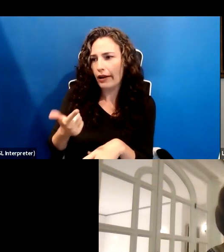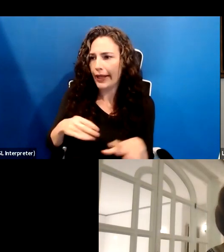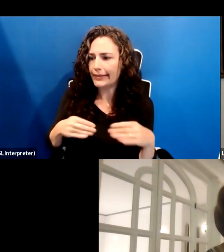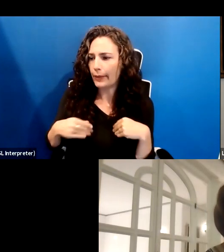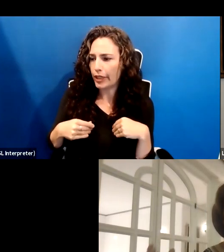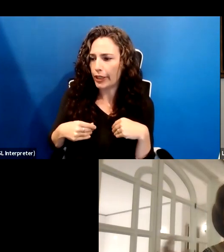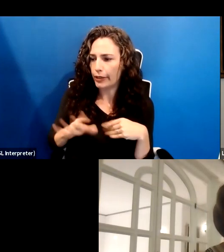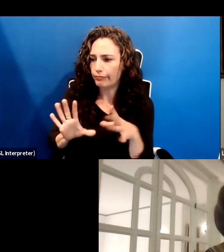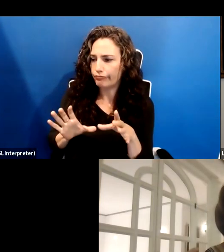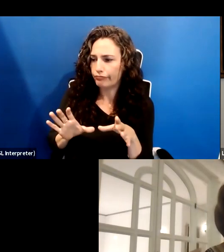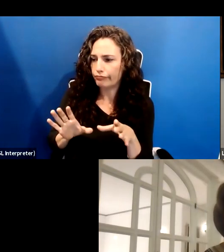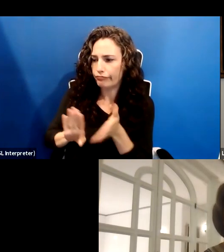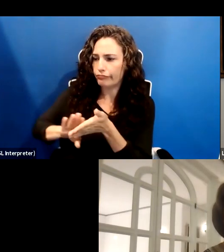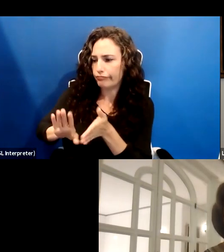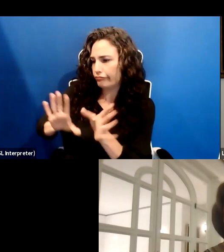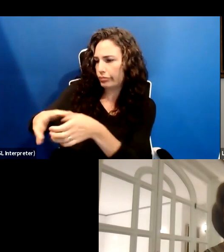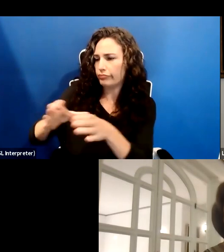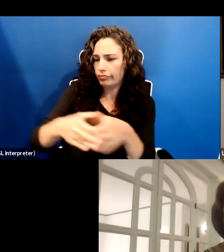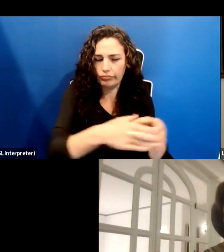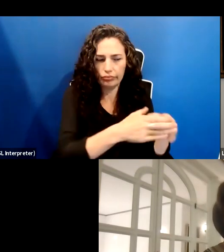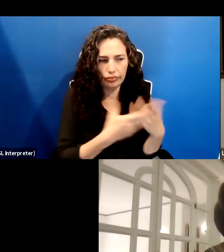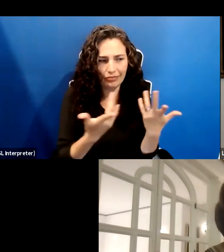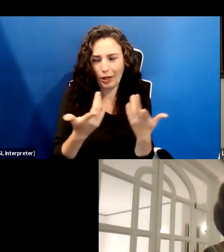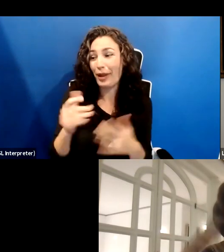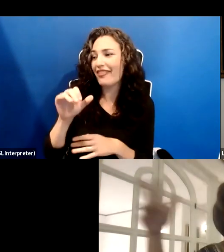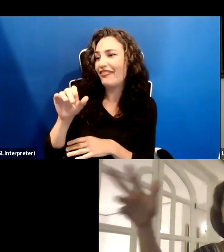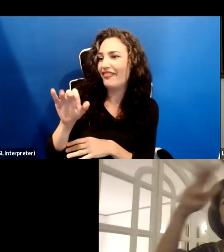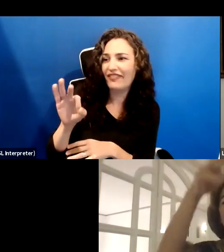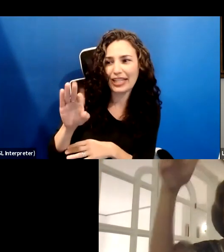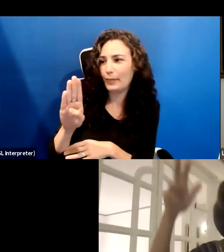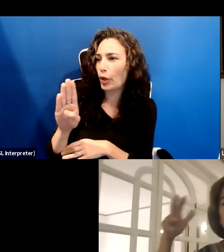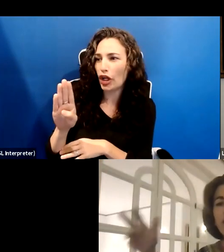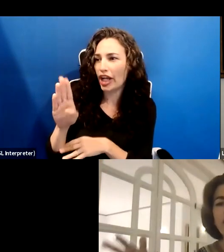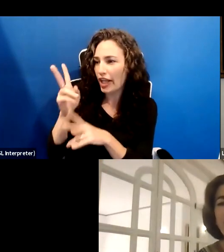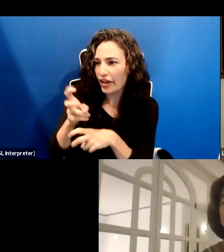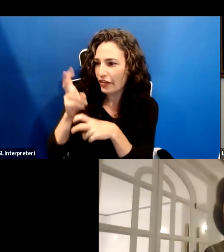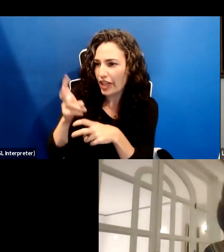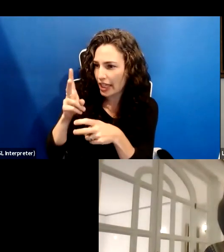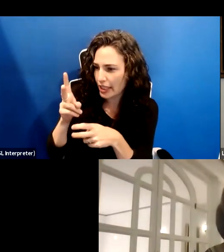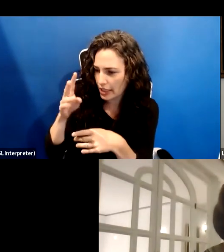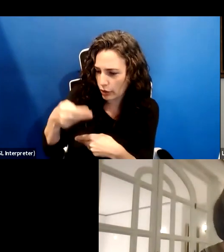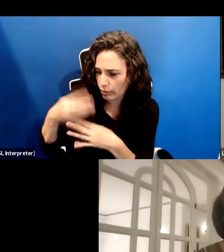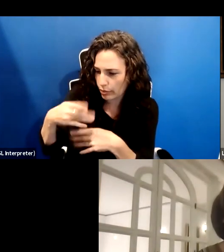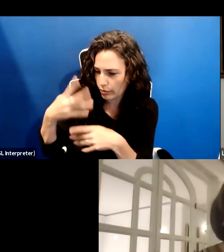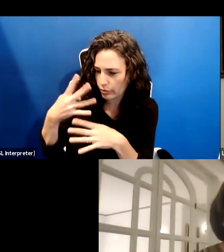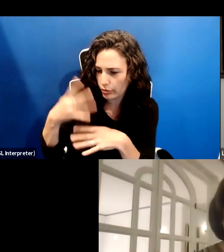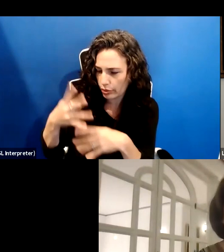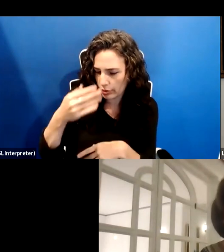that we are living in our own little bubbles and that we should kind of look elsewhere and have those conversations with people